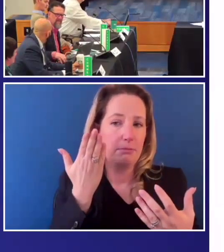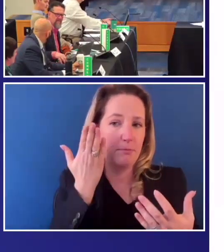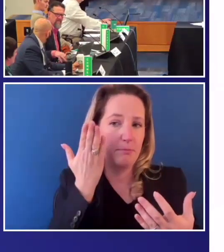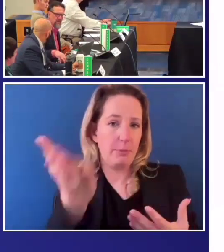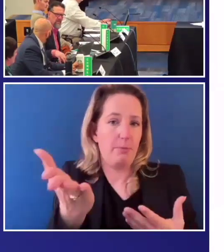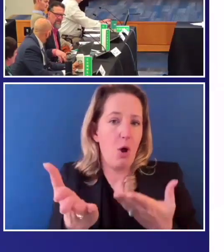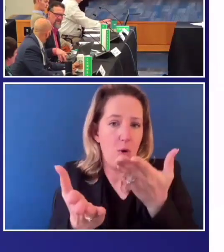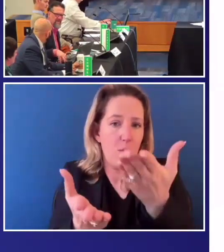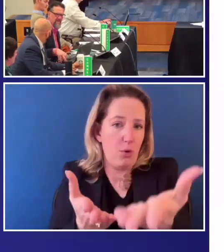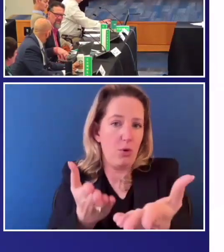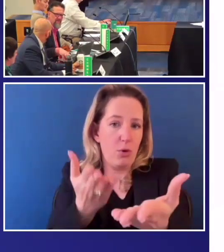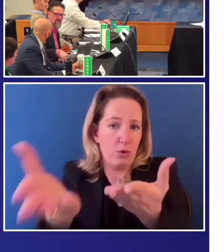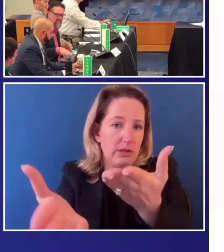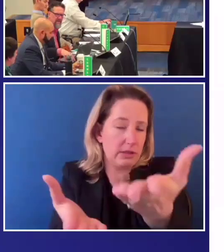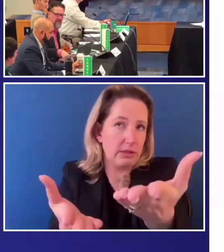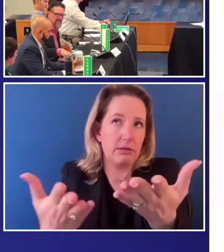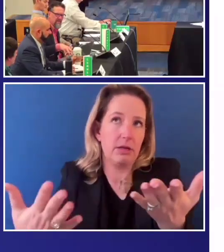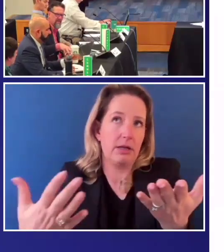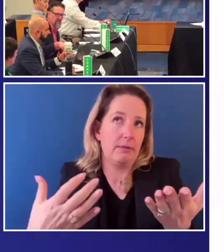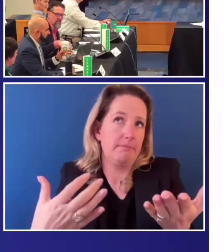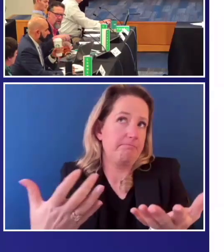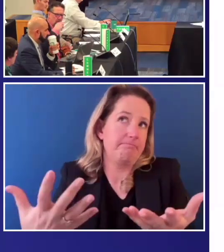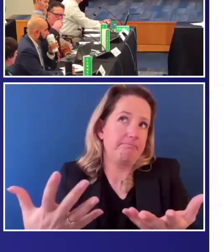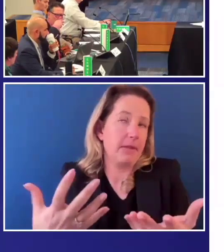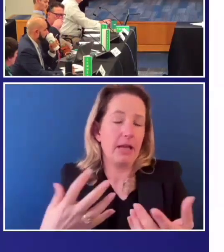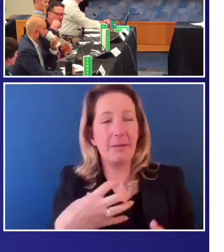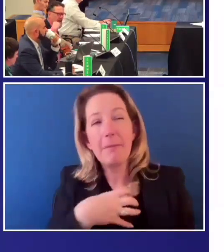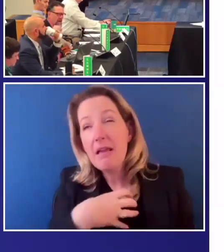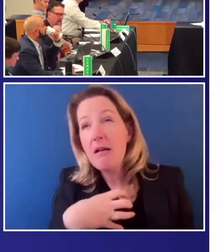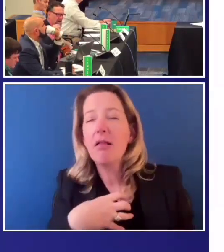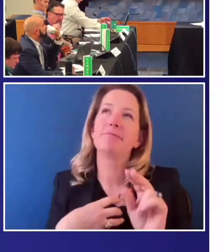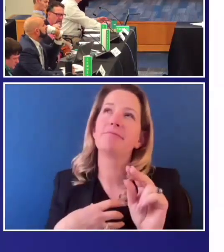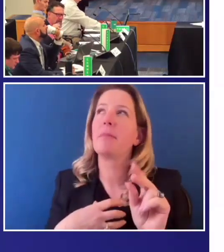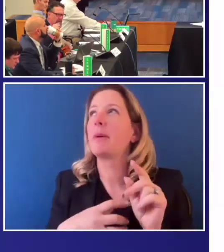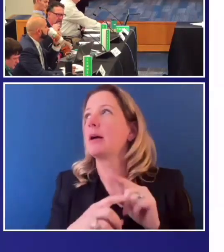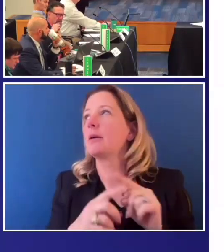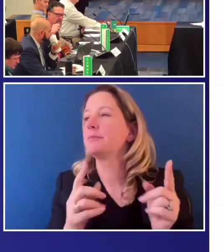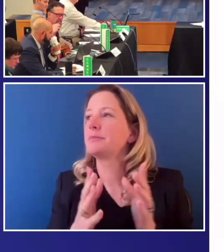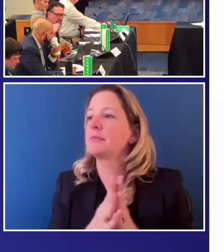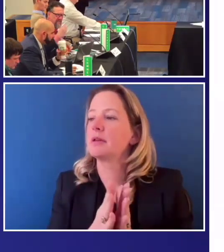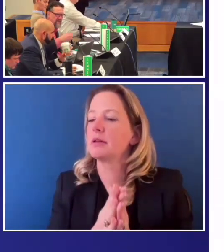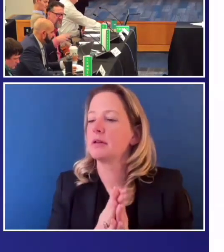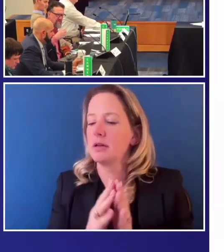but some sort of an additional justification or other provision of